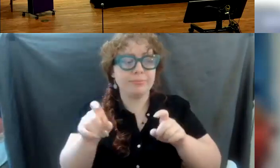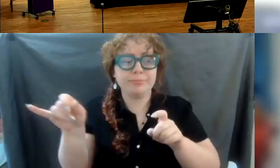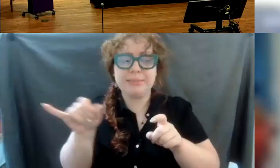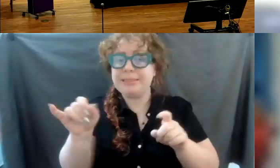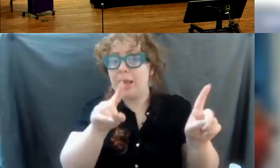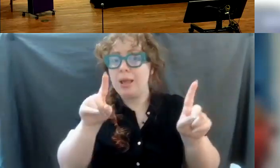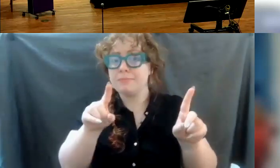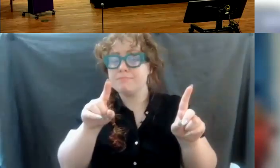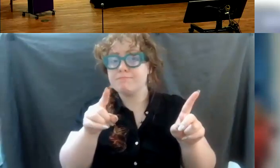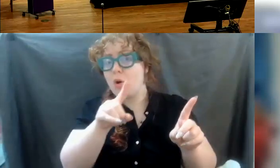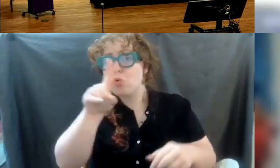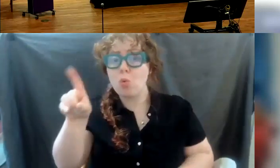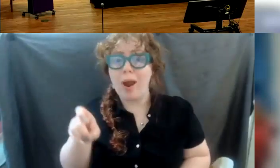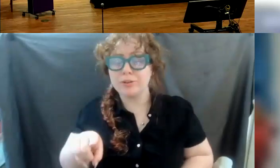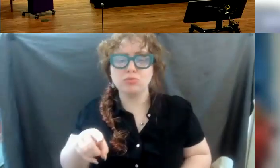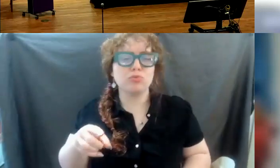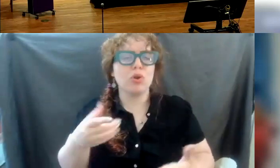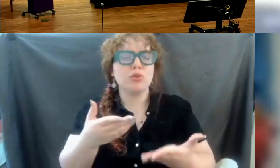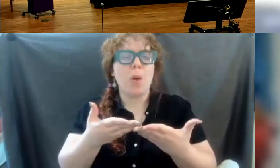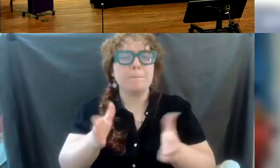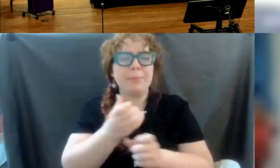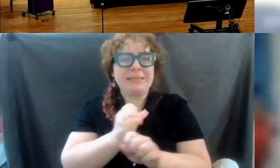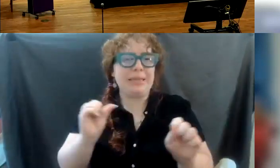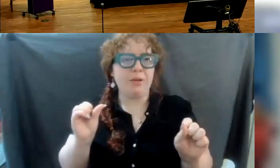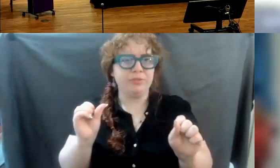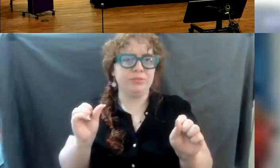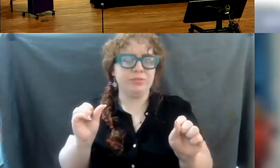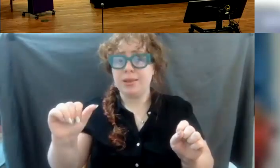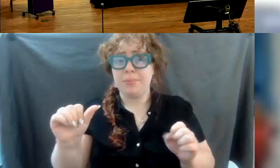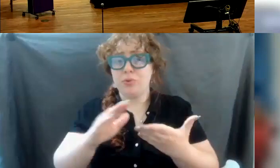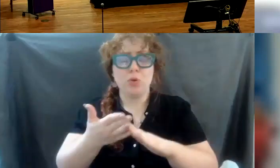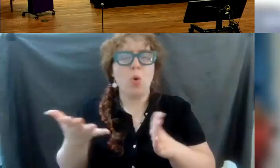what does public safety require from our community, I was thinking